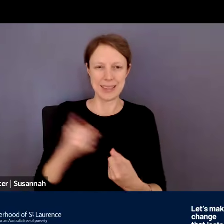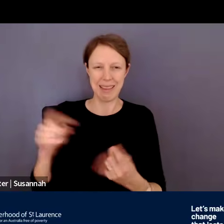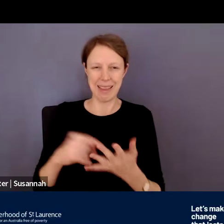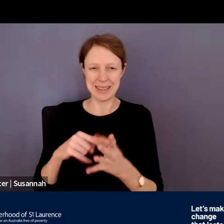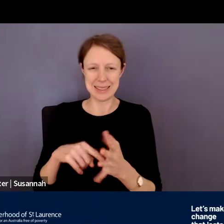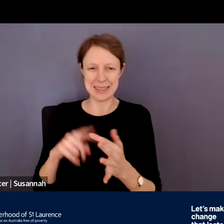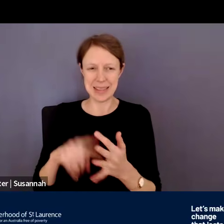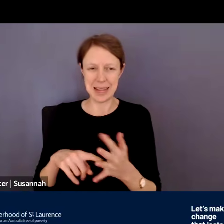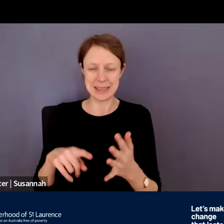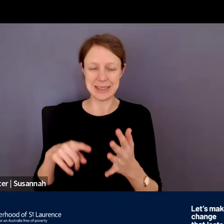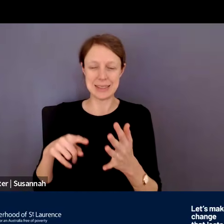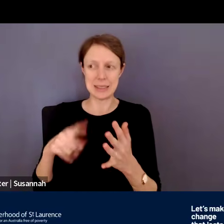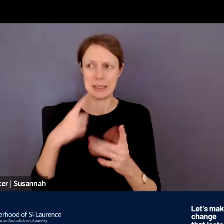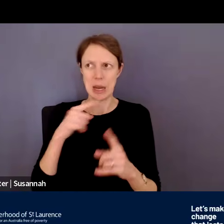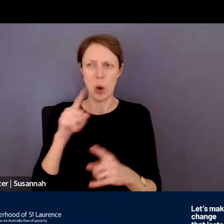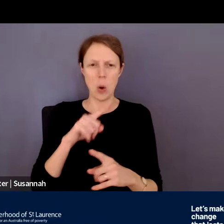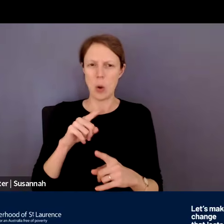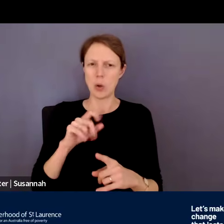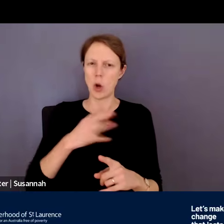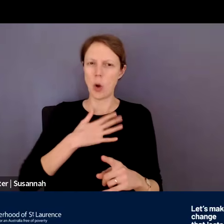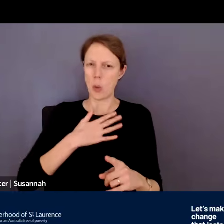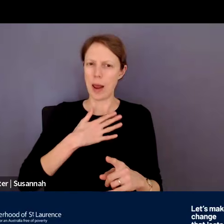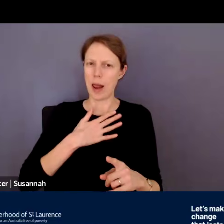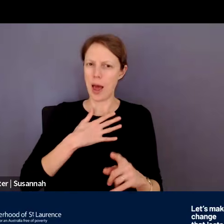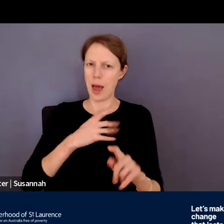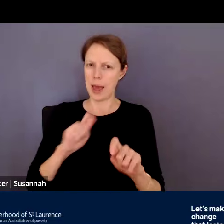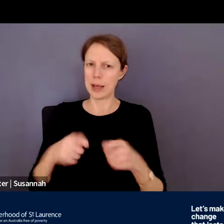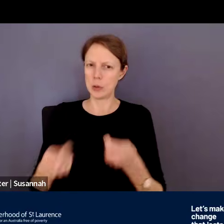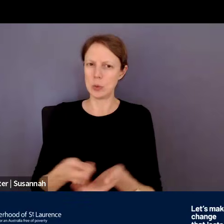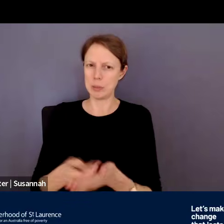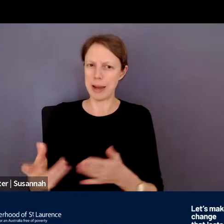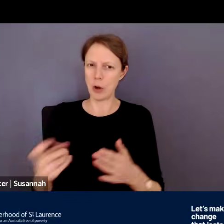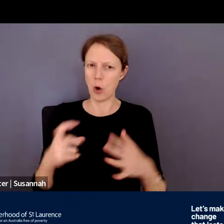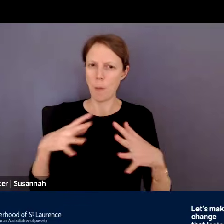Commonwealth money. We'll take responsibility for delivery of all of the kinds of services and you,